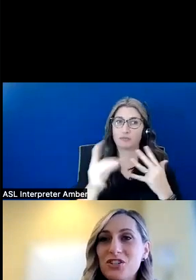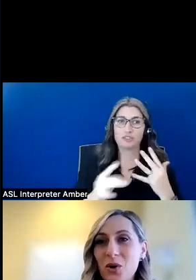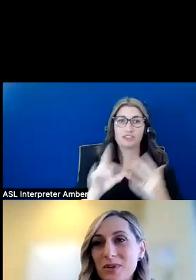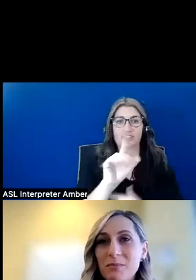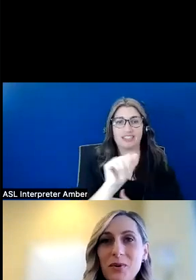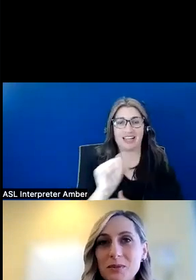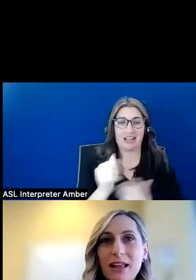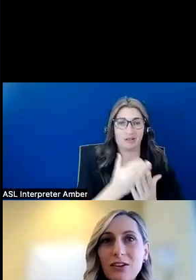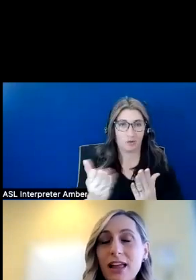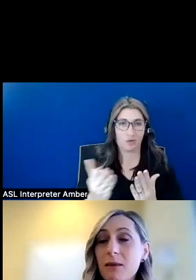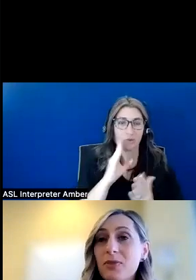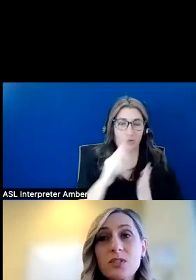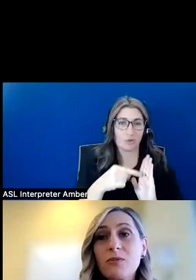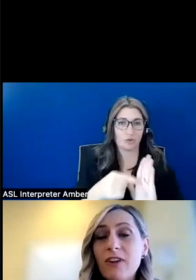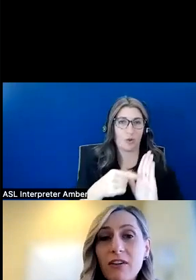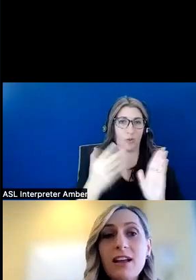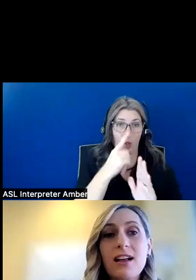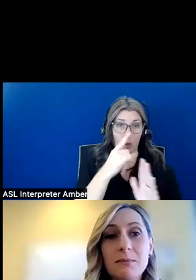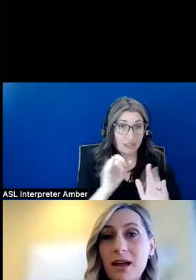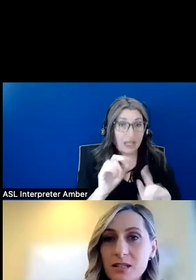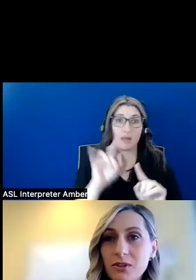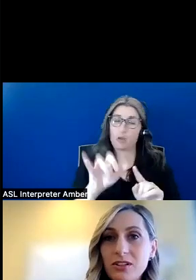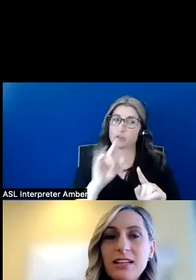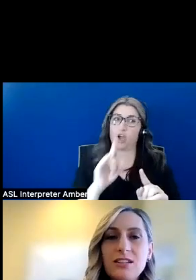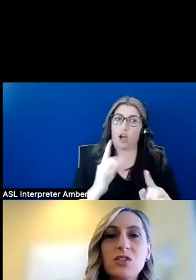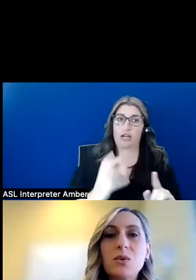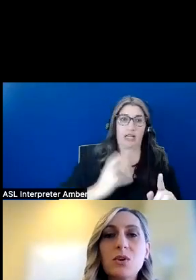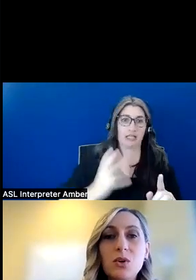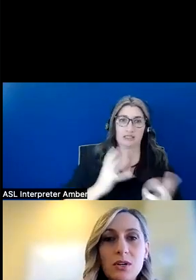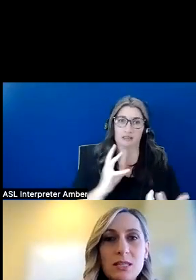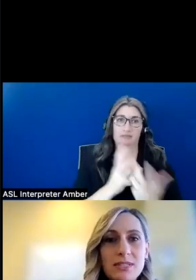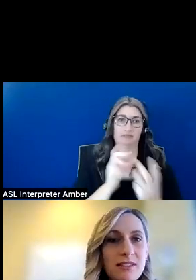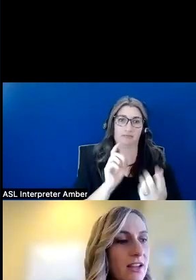to show what some of those might look like, but those are very customizable to your specific